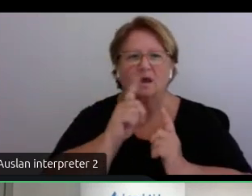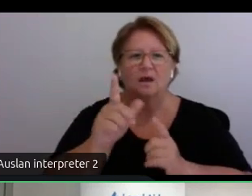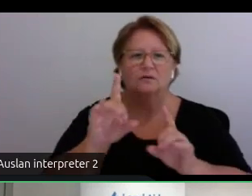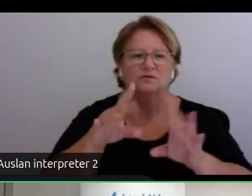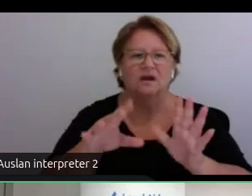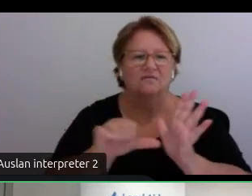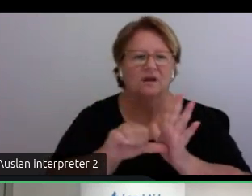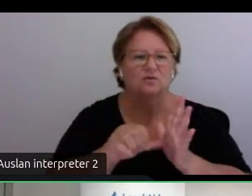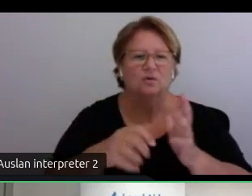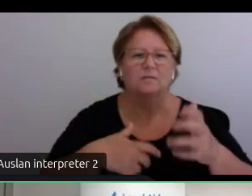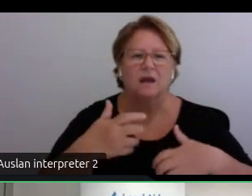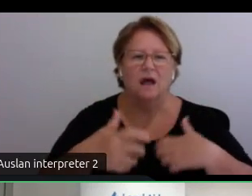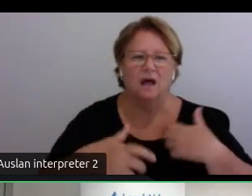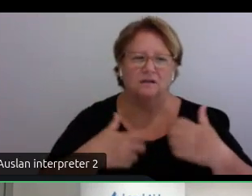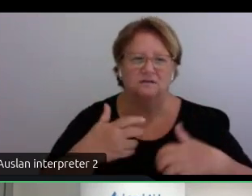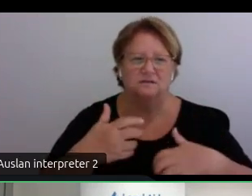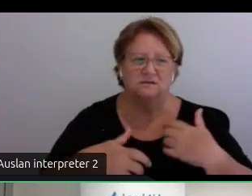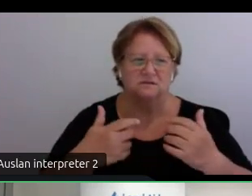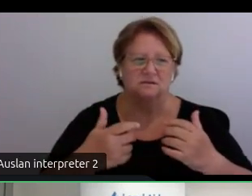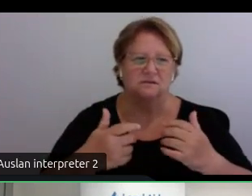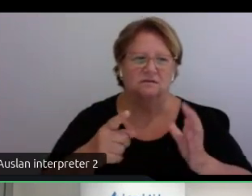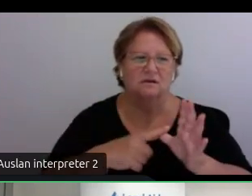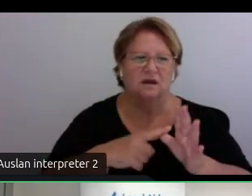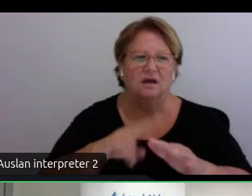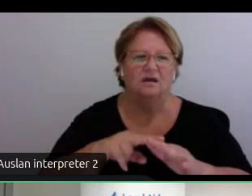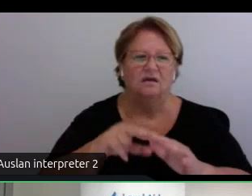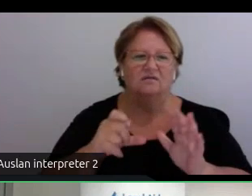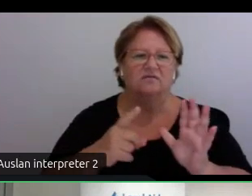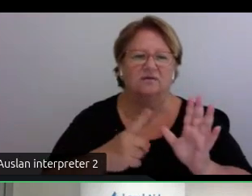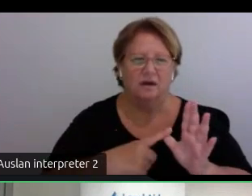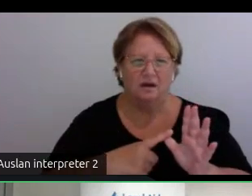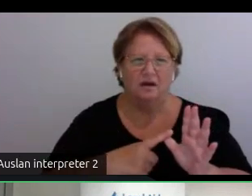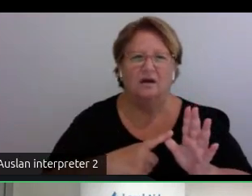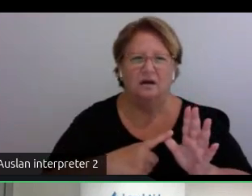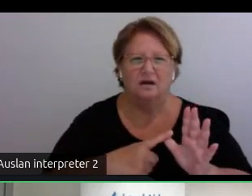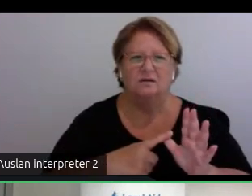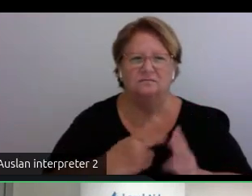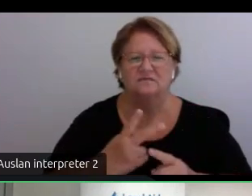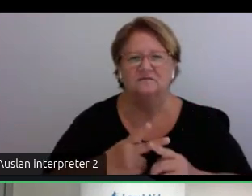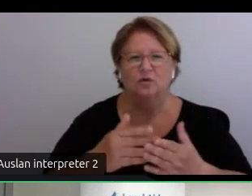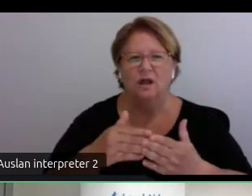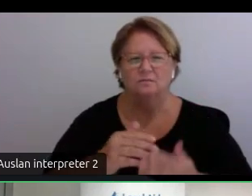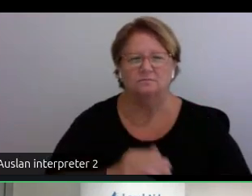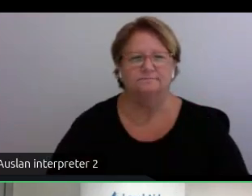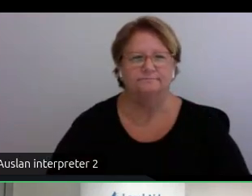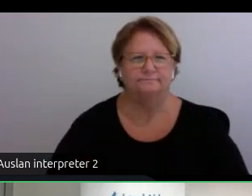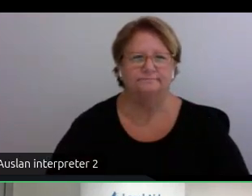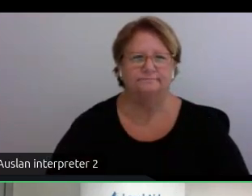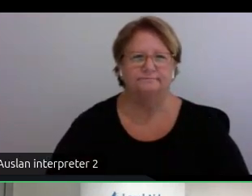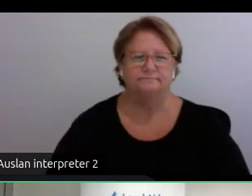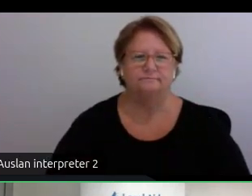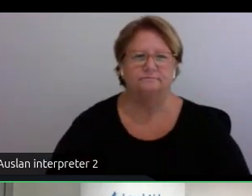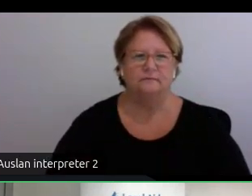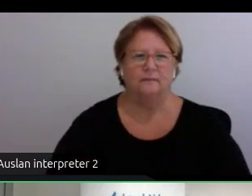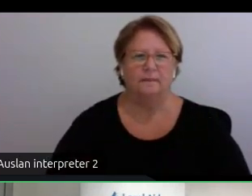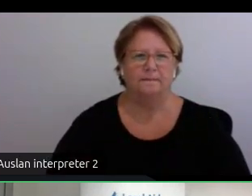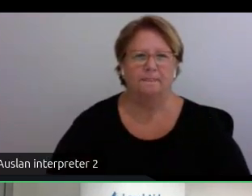Australian Financial Complaints Authority AFCA for some external dispute resolution or ADR. Yeah. and